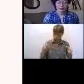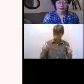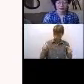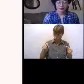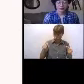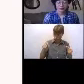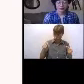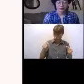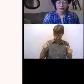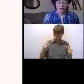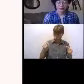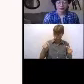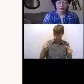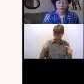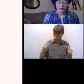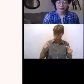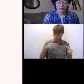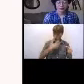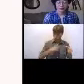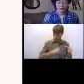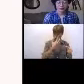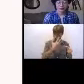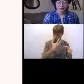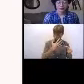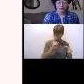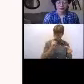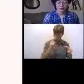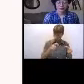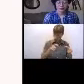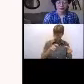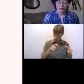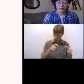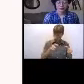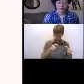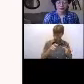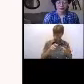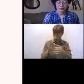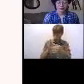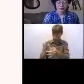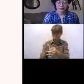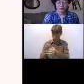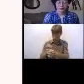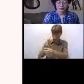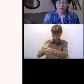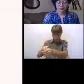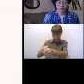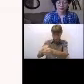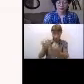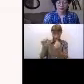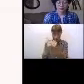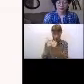into our, our white caucus that we're holding, or our racialized Indigenous caucus as well.